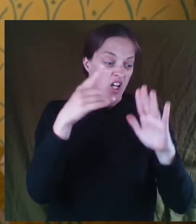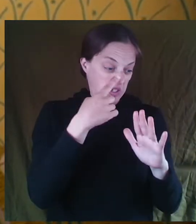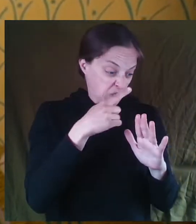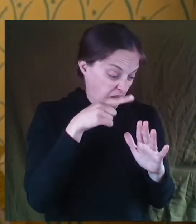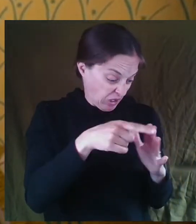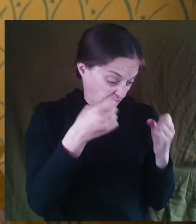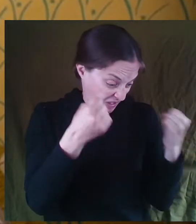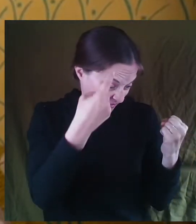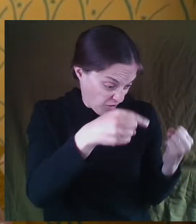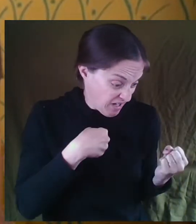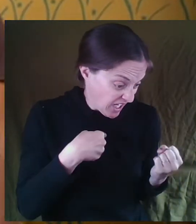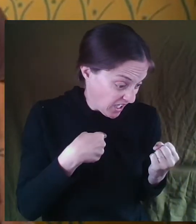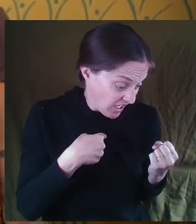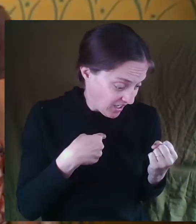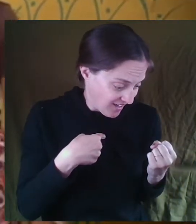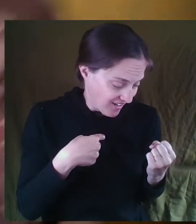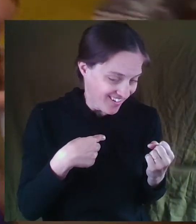I guess, can you take over?